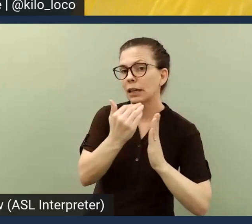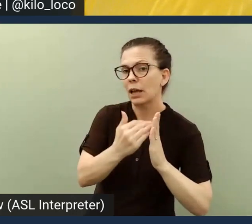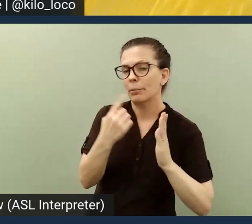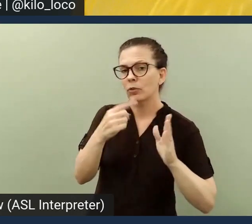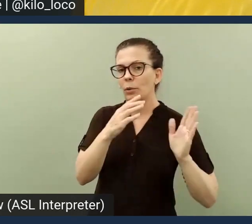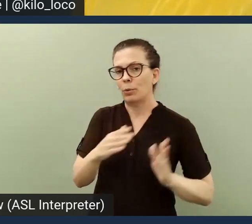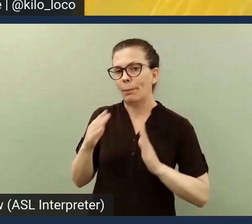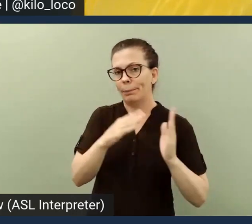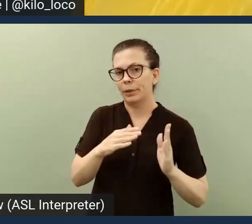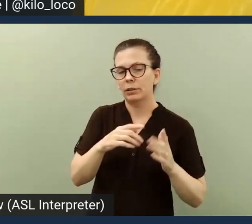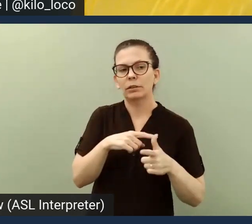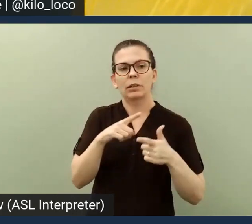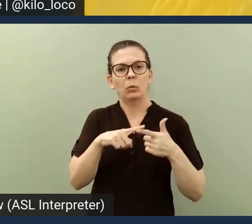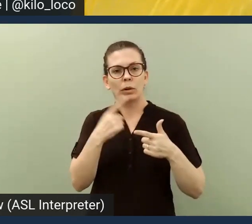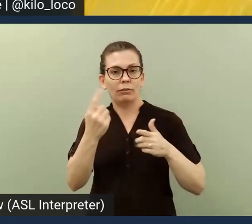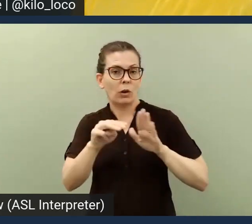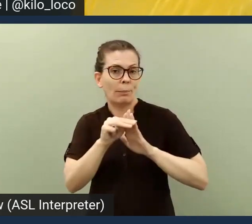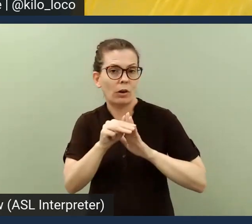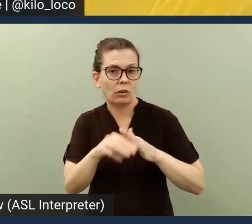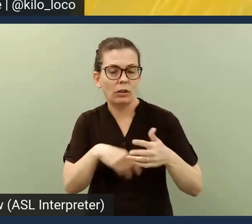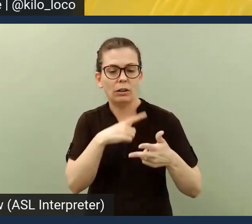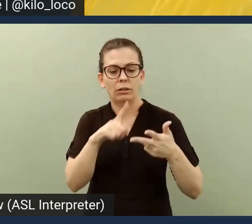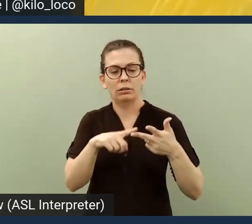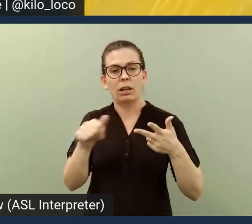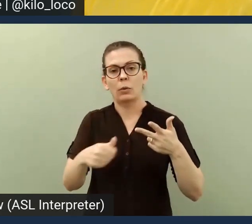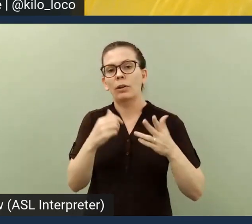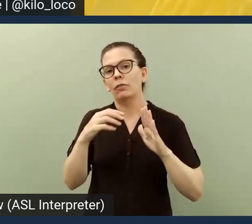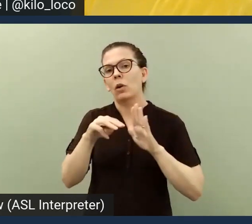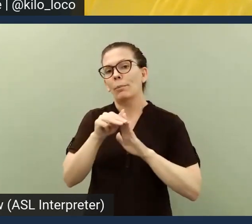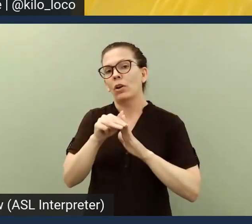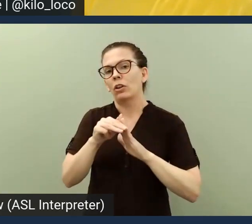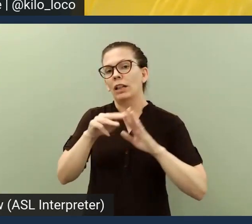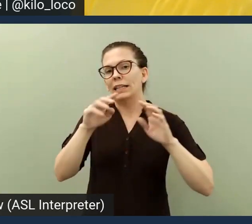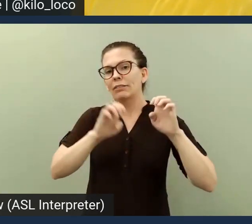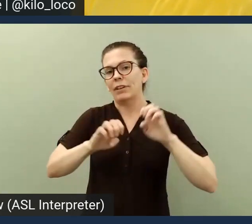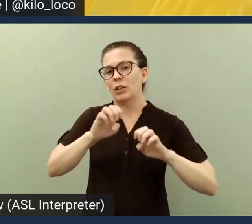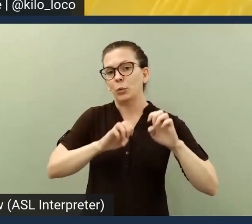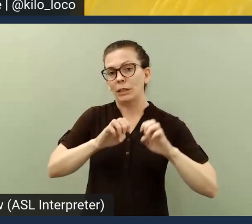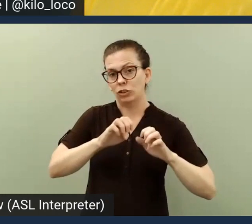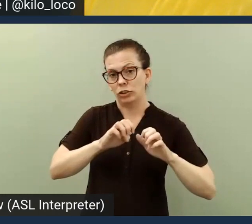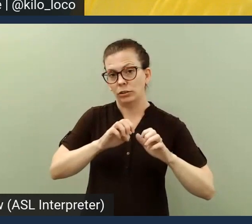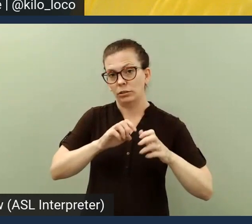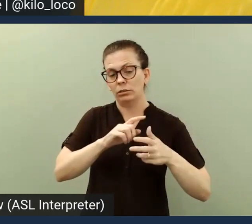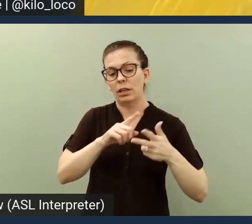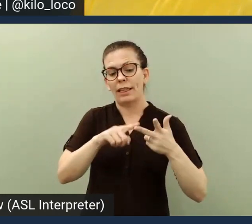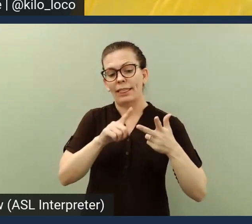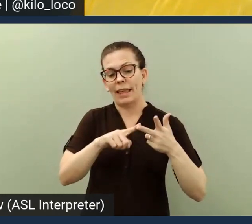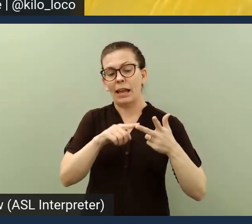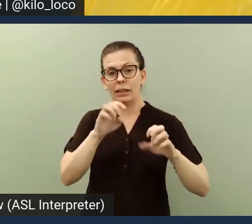a step for model training, and then a step for model evaluation, and then based on that model evaluation,